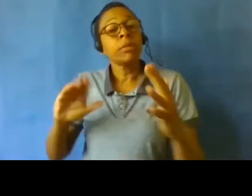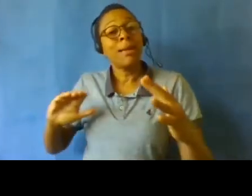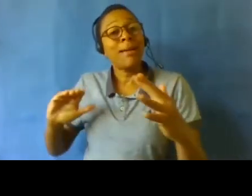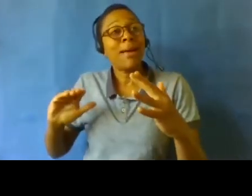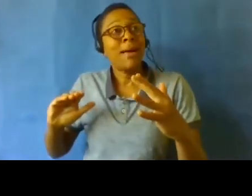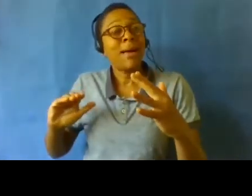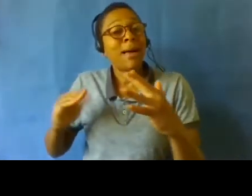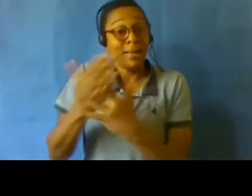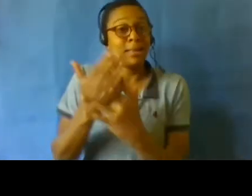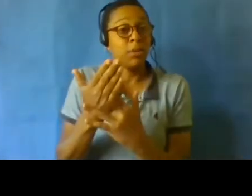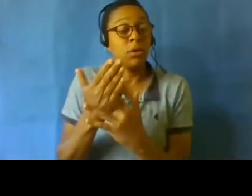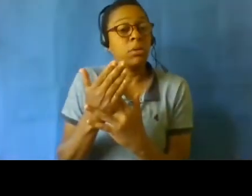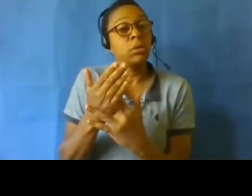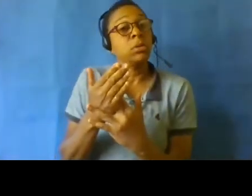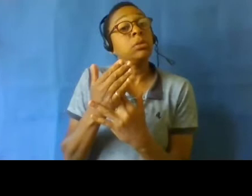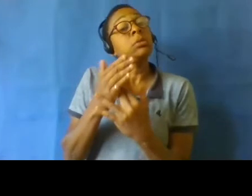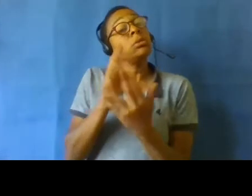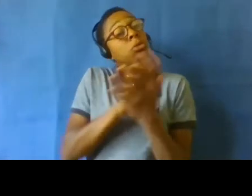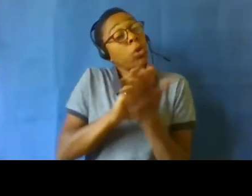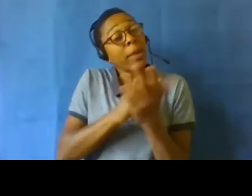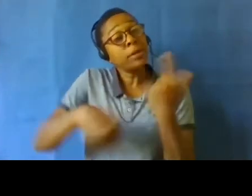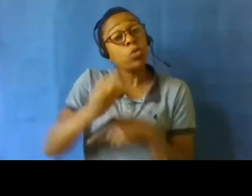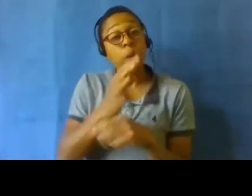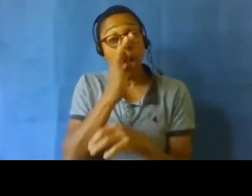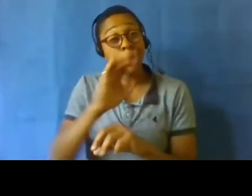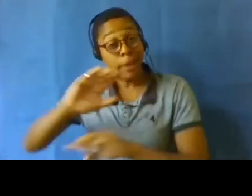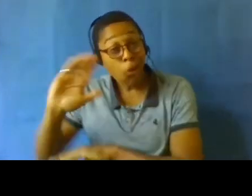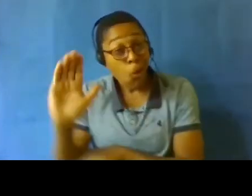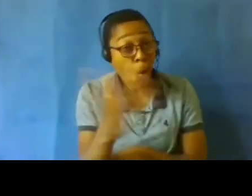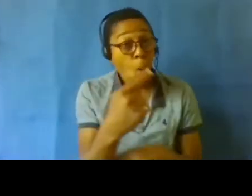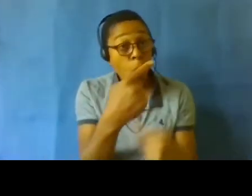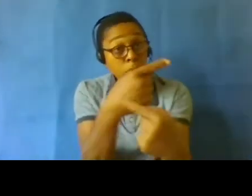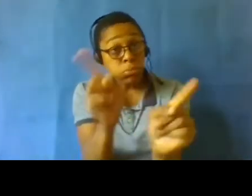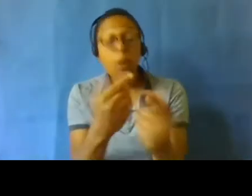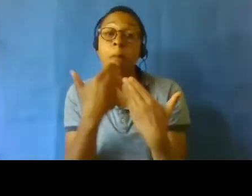each other and to make this an inclusive and safe space please bear in mind that